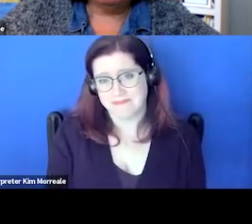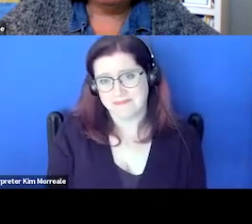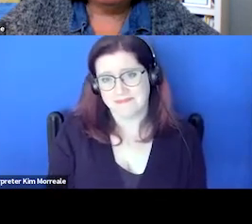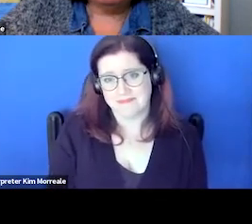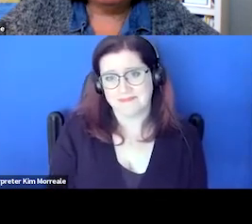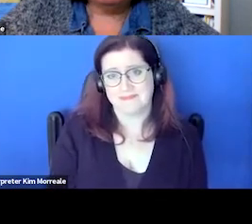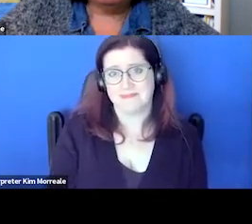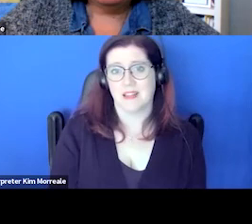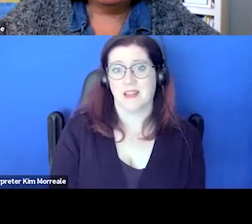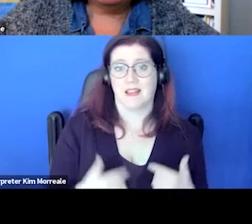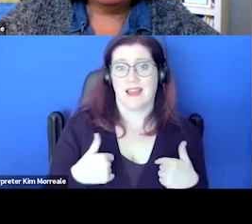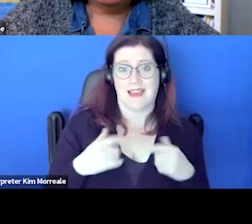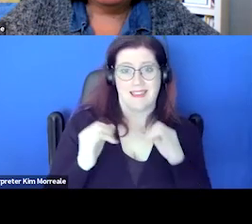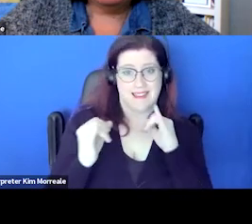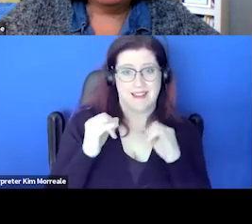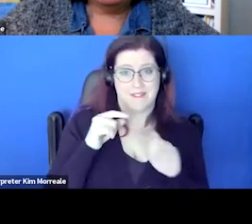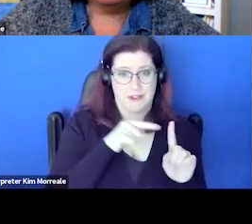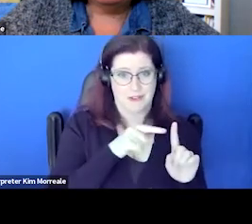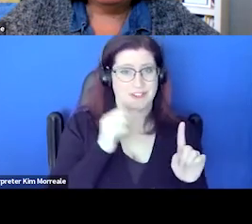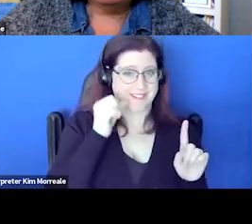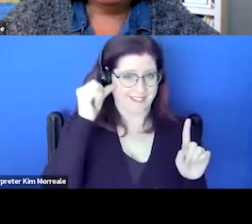And when I interviewed her yesterday, she just said,